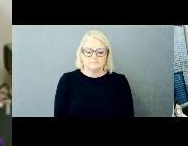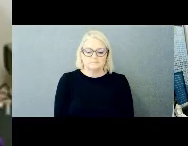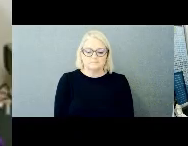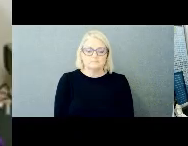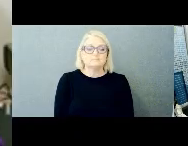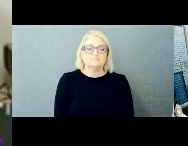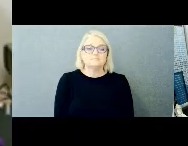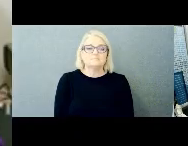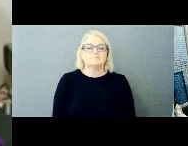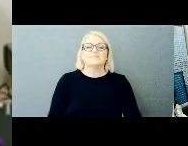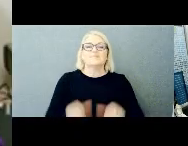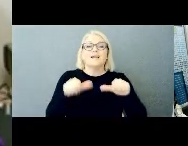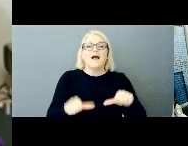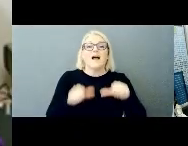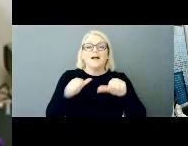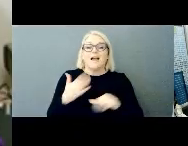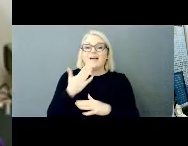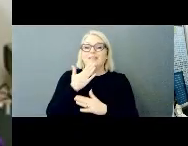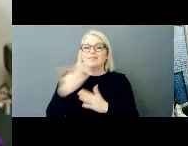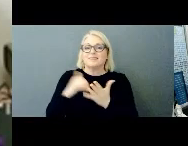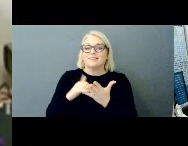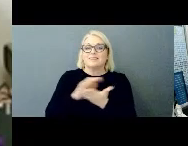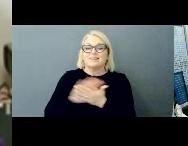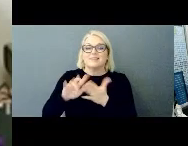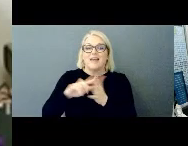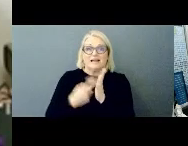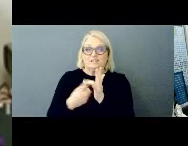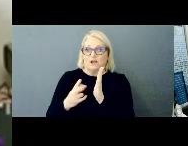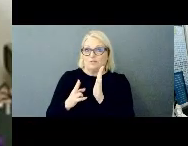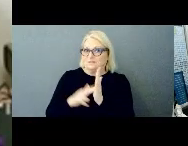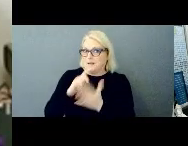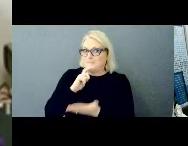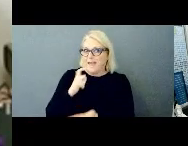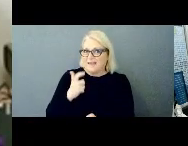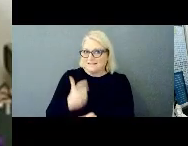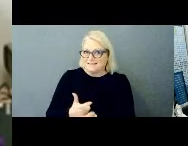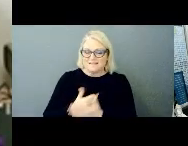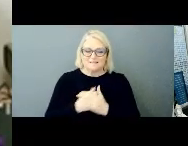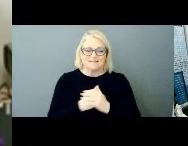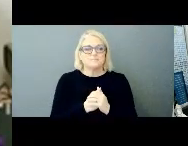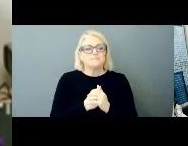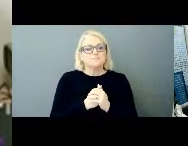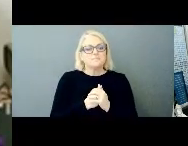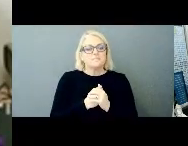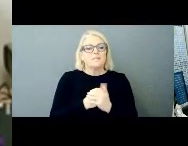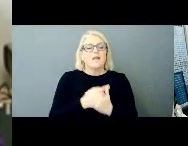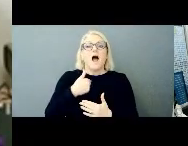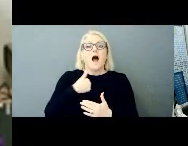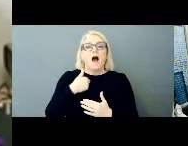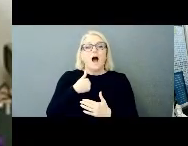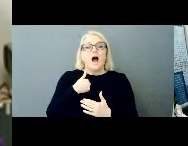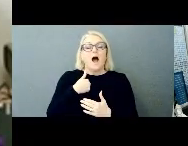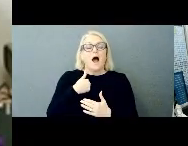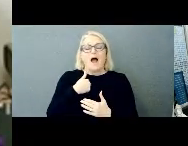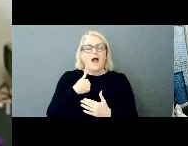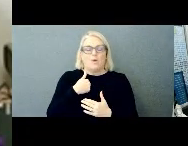Okay, thanks, Sharon, that was amazing. And I'm going to change tact completely, I think.